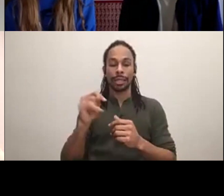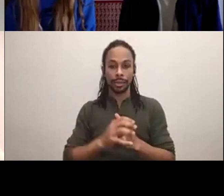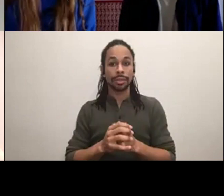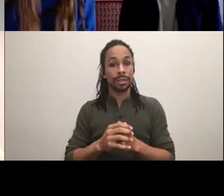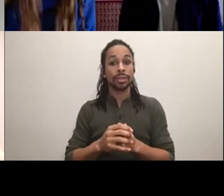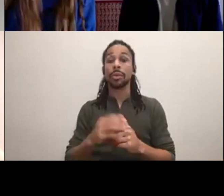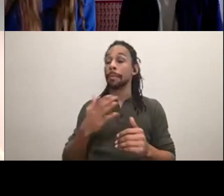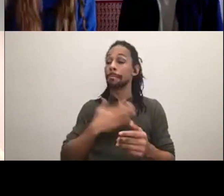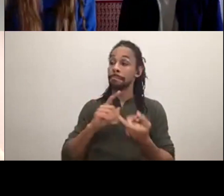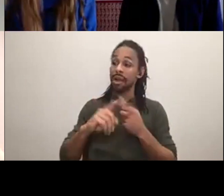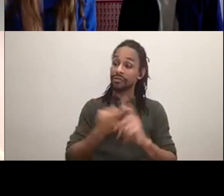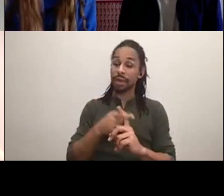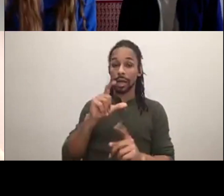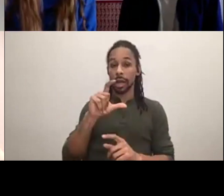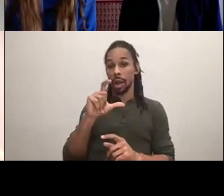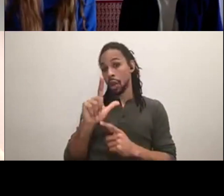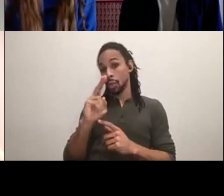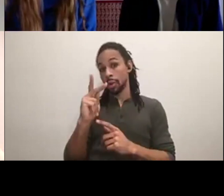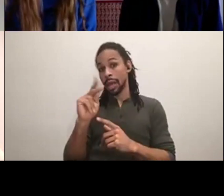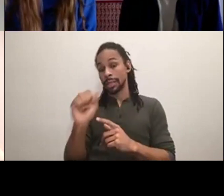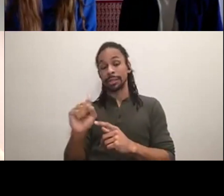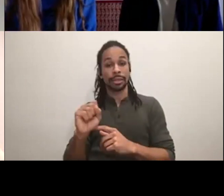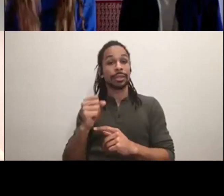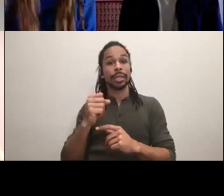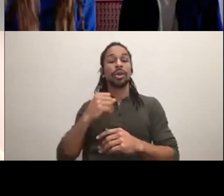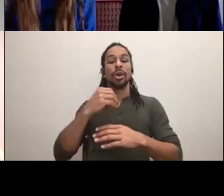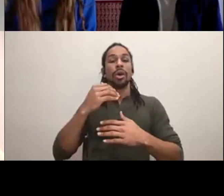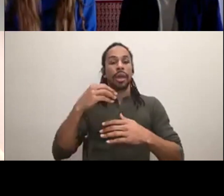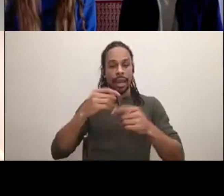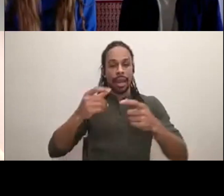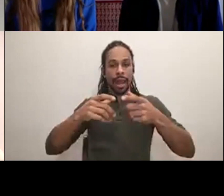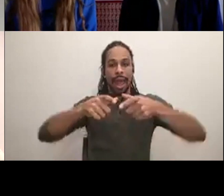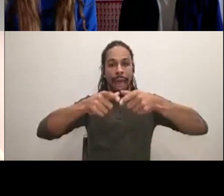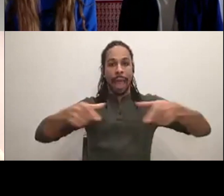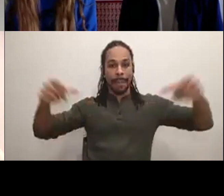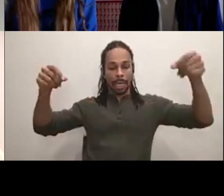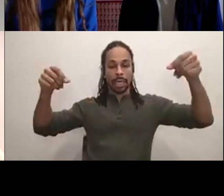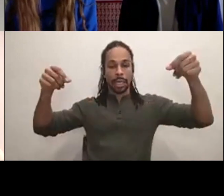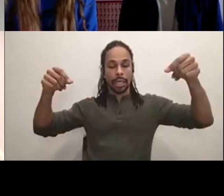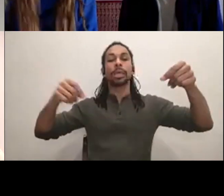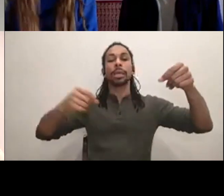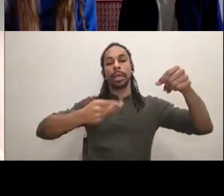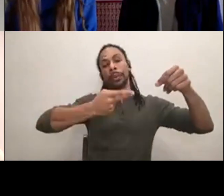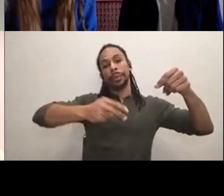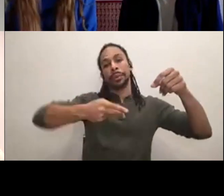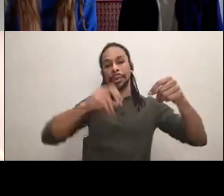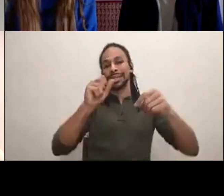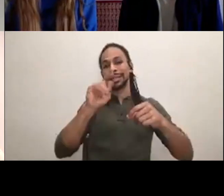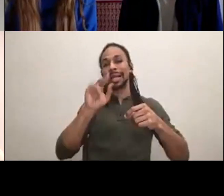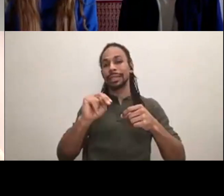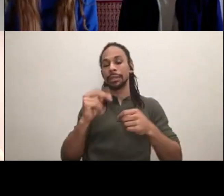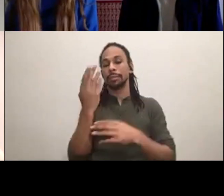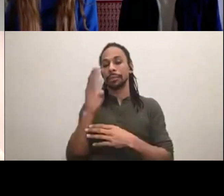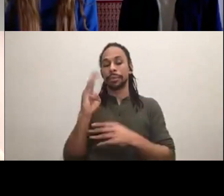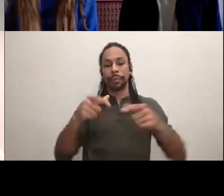have one in the chat. Val wrote, “regarding the illusions I also think that very precise